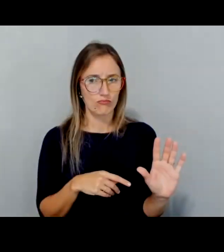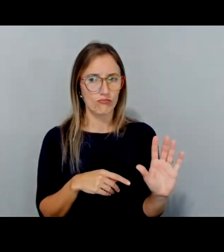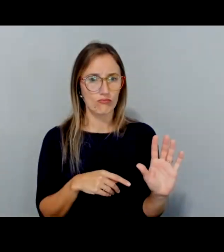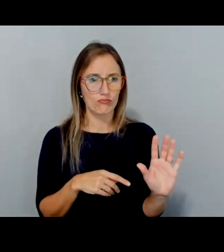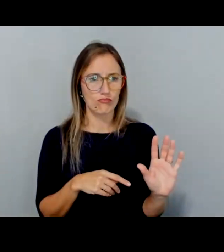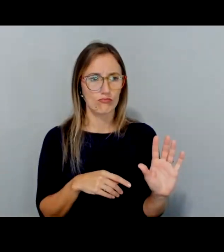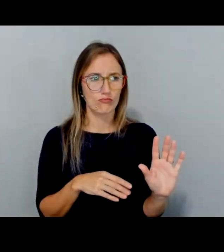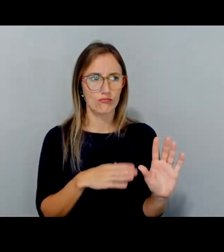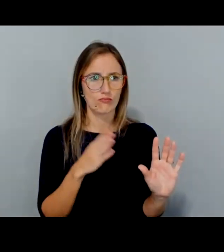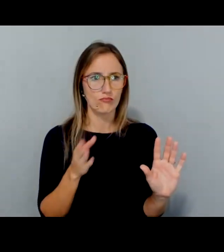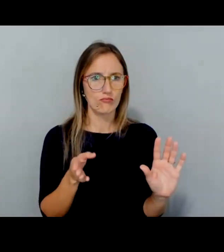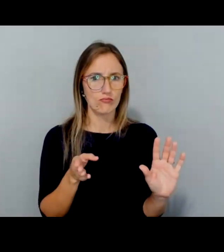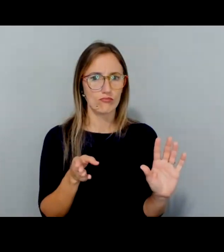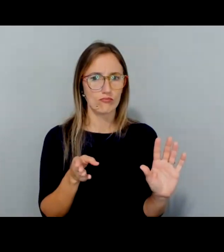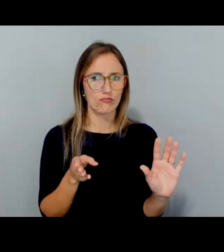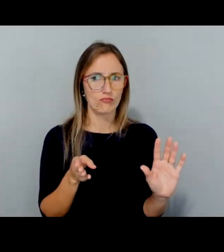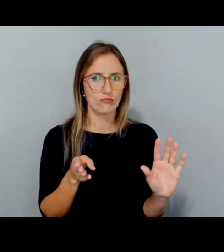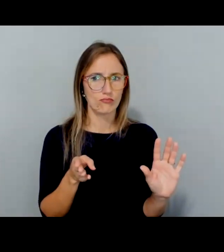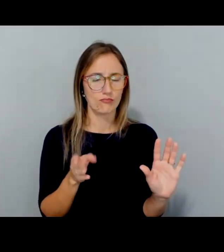depression. I think she is already a qualified person with a disability.